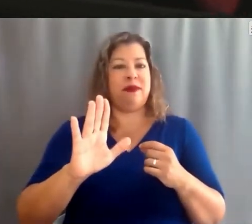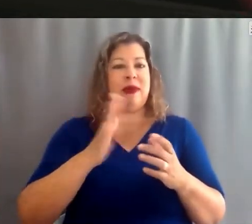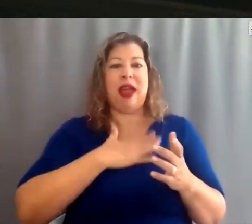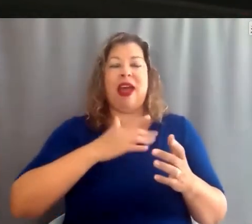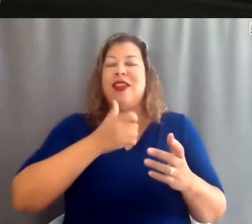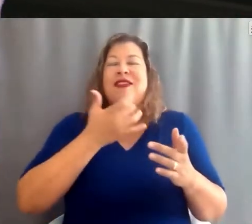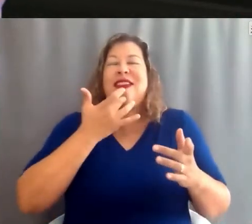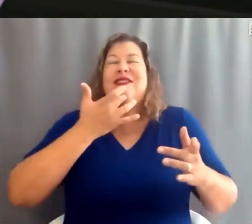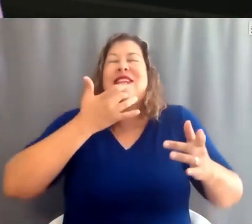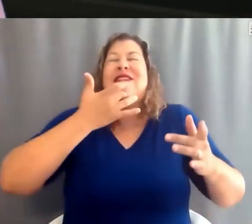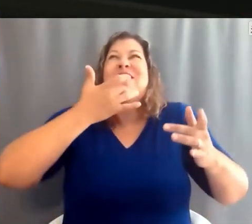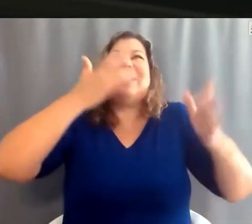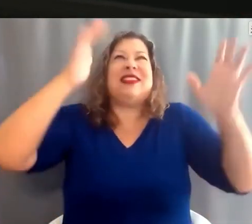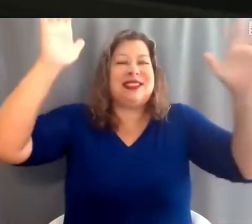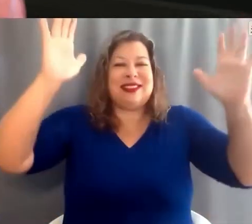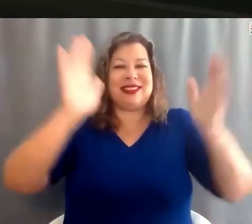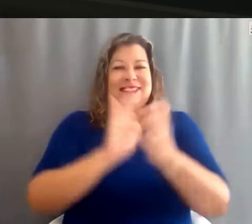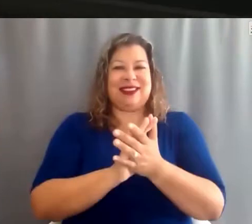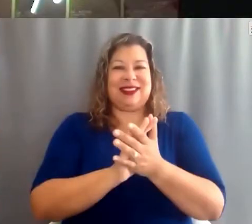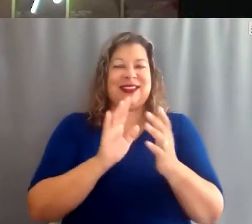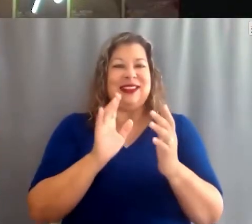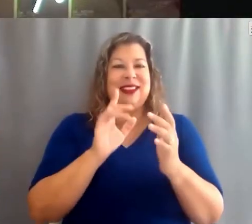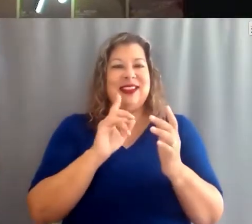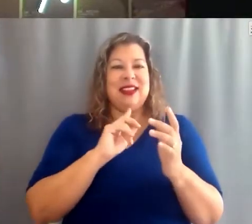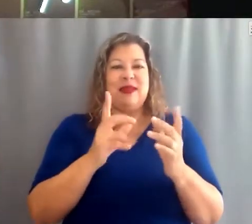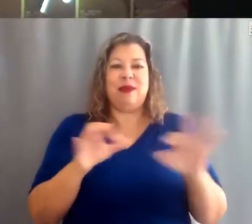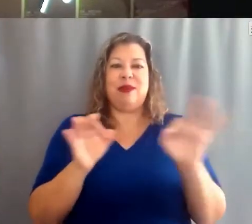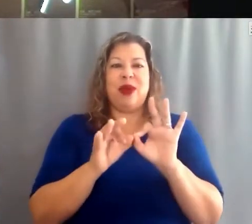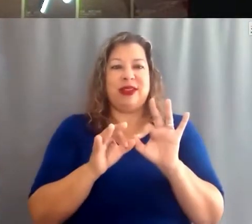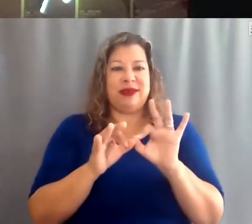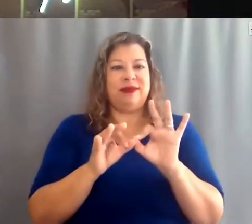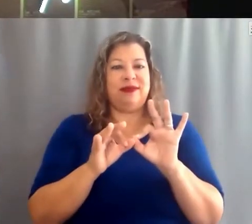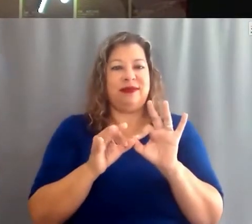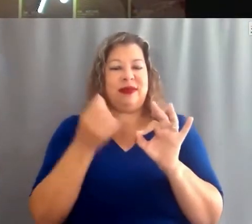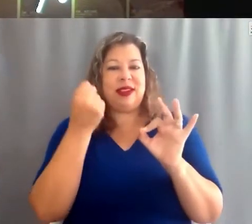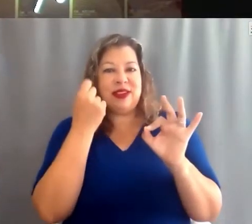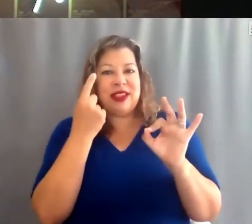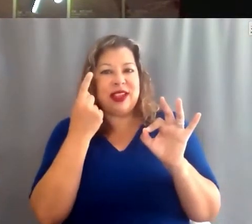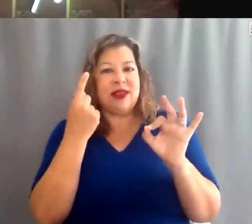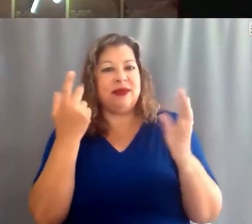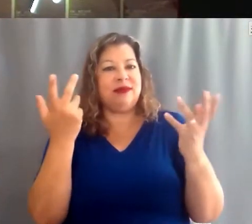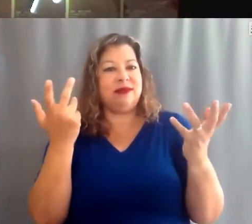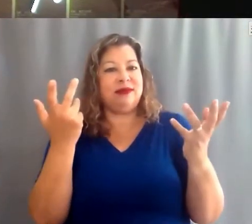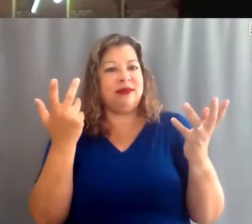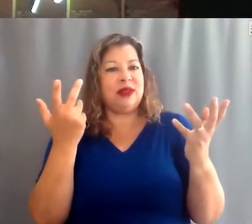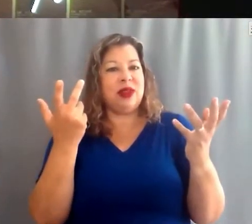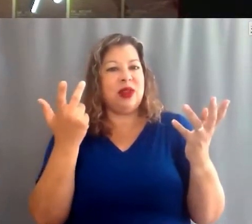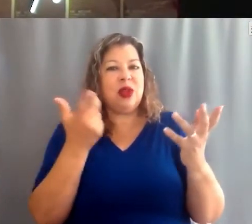That I think is so important for us, is to understand that we speak to young folks without words.